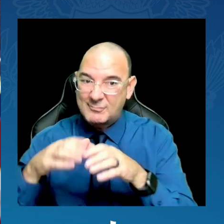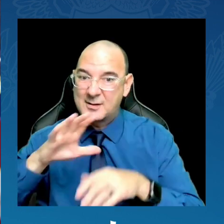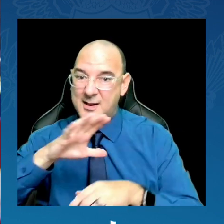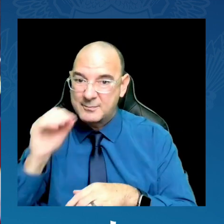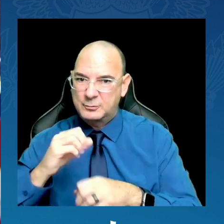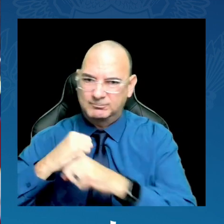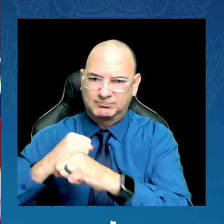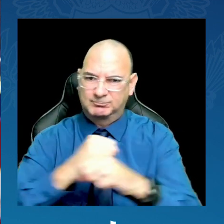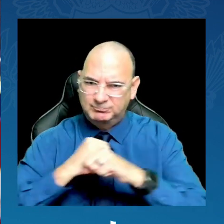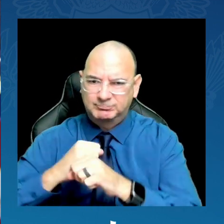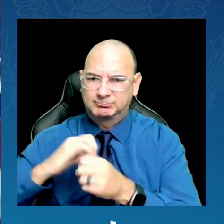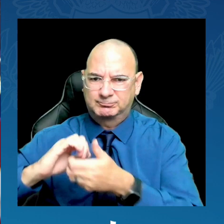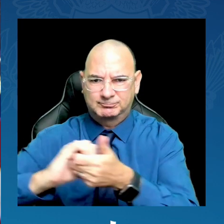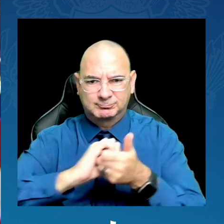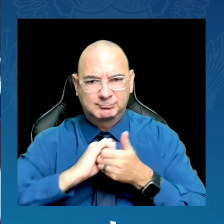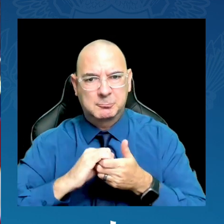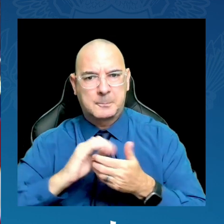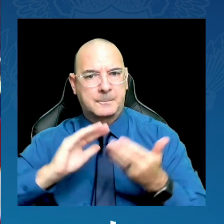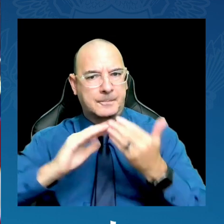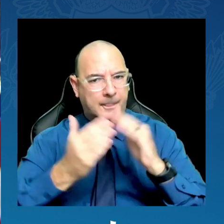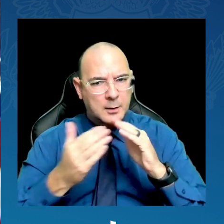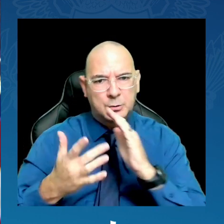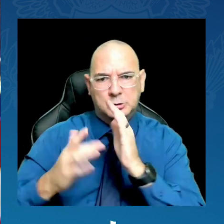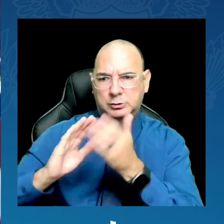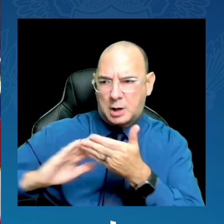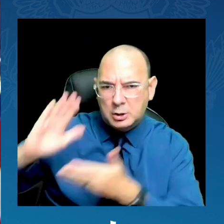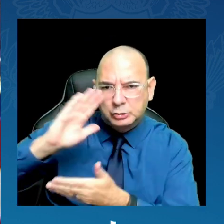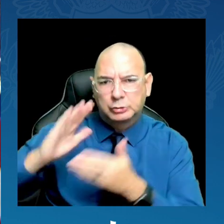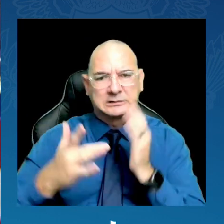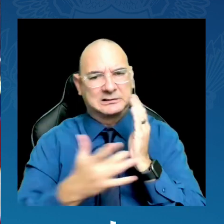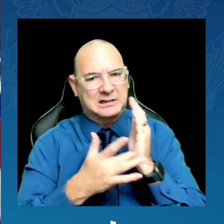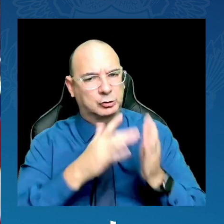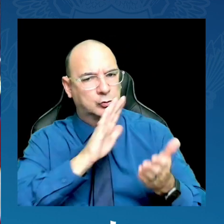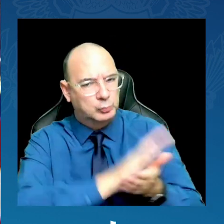with our technical schools, and our unions to help workers